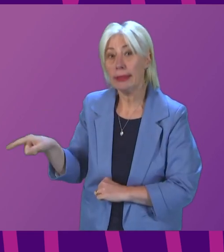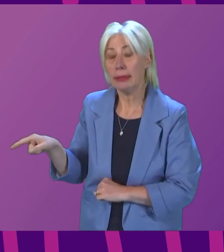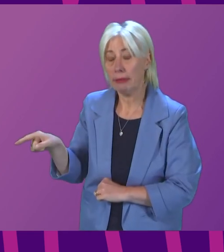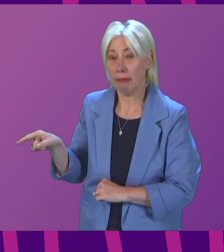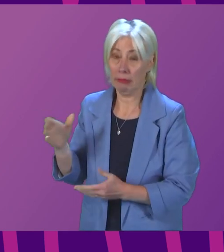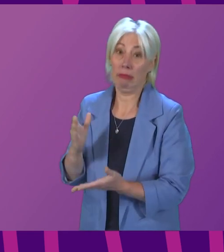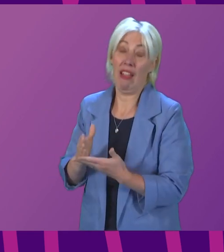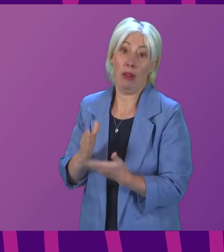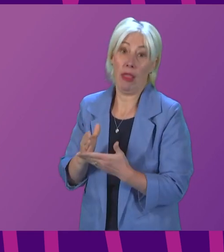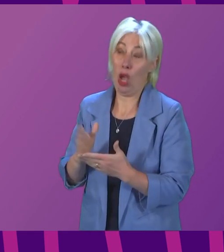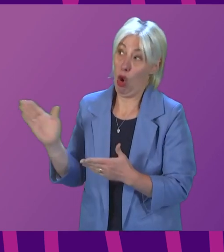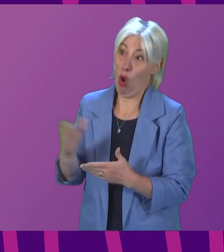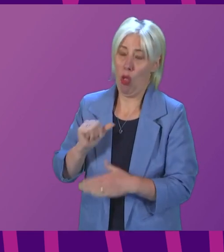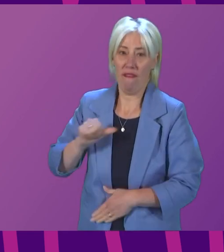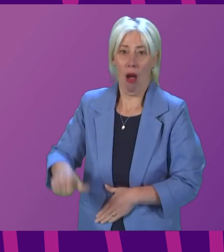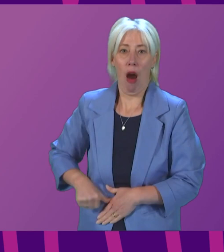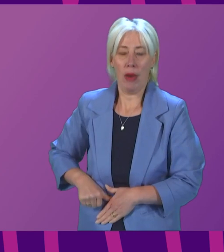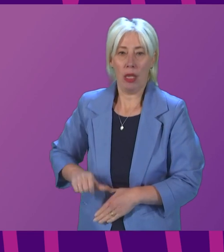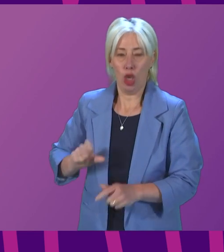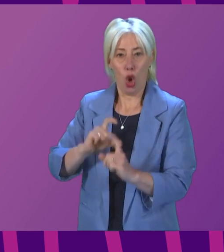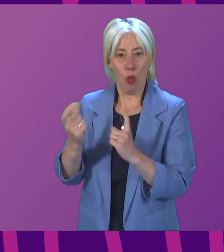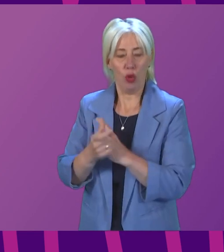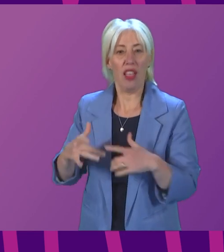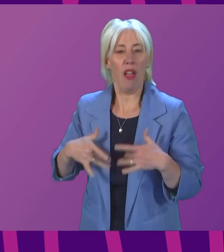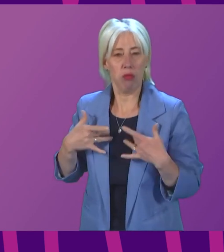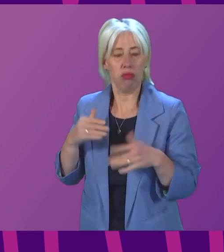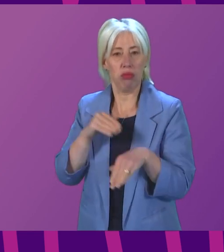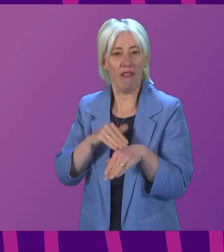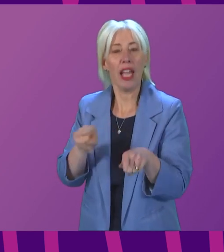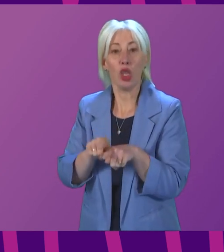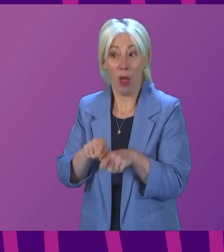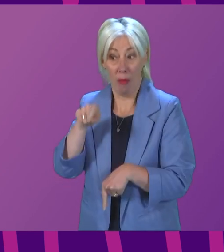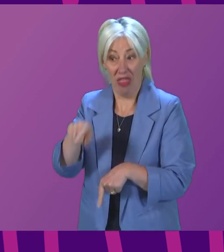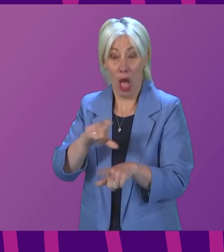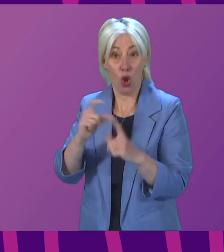being felt by our farming community, that community was already suffering from the impacts